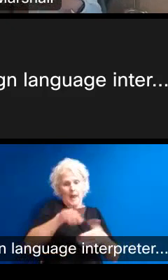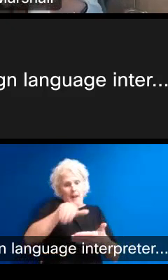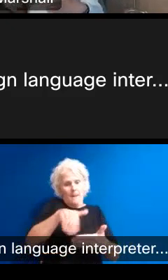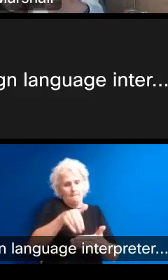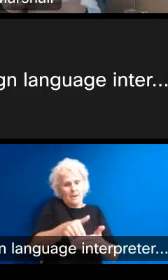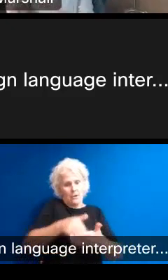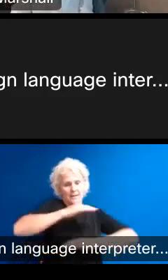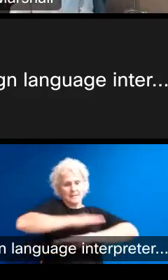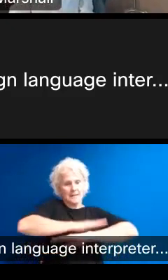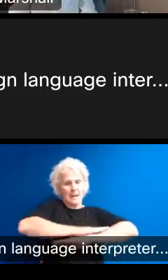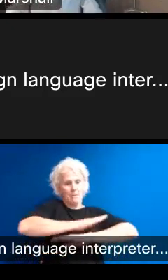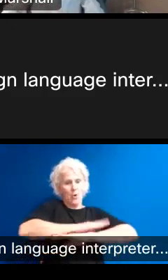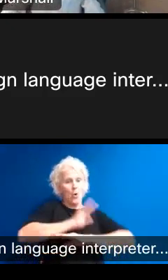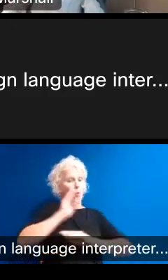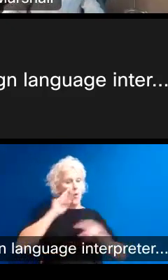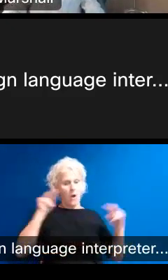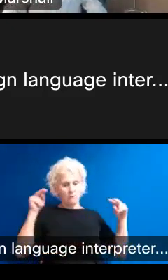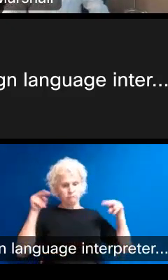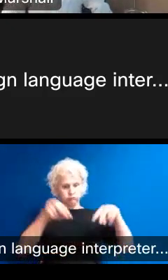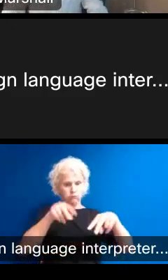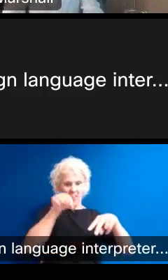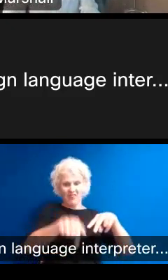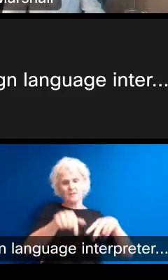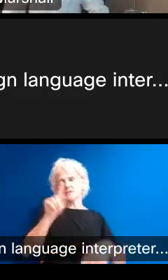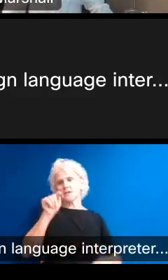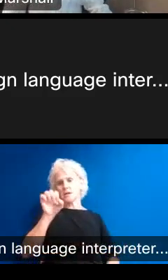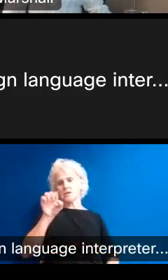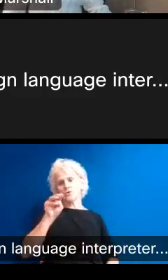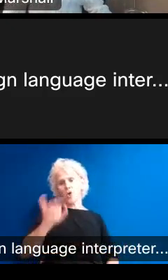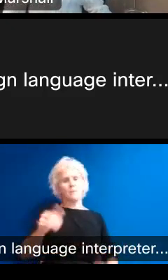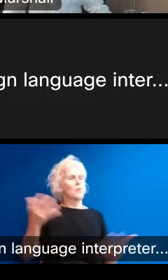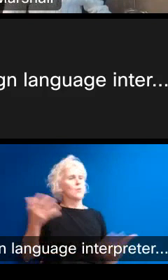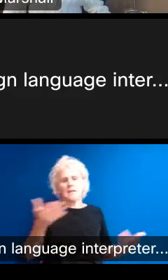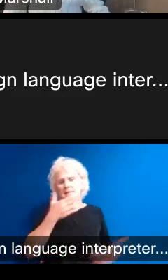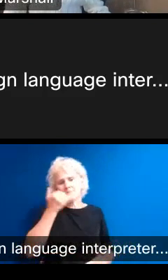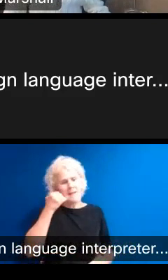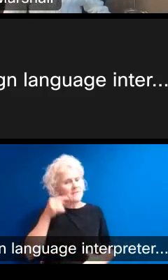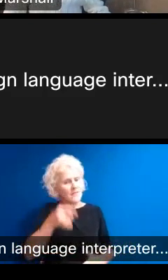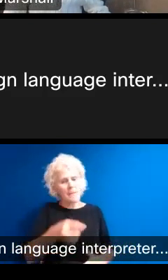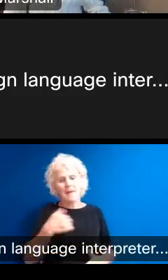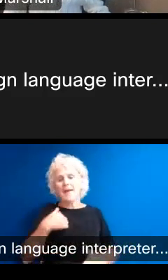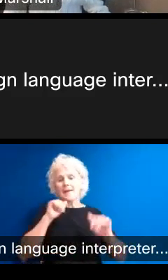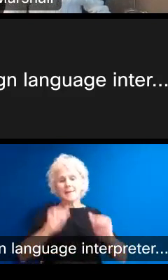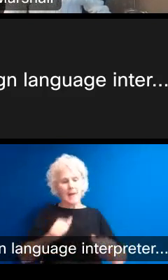for Tommy?" because it can be tough when there's a lot of systems involved to get our egos aside,